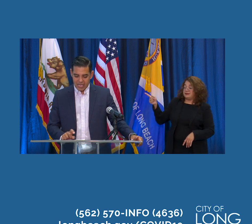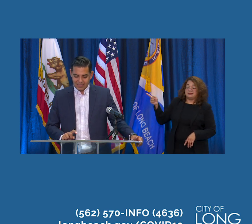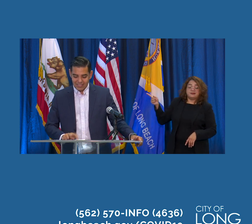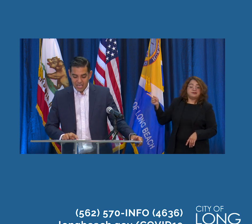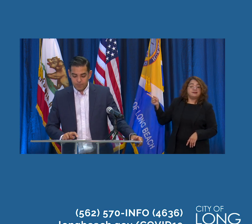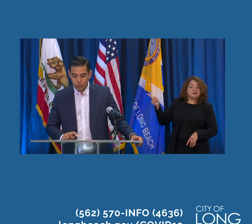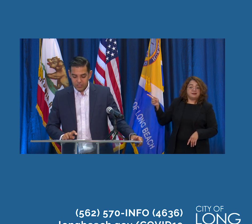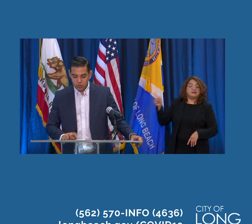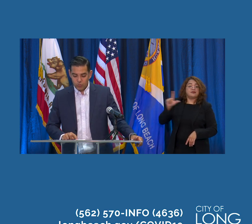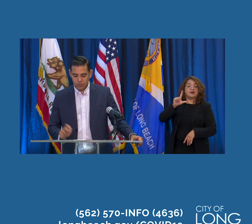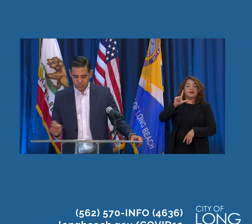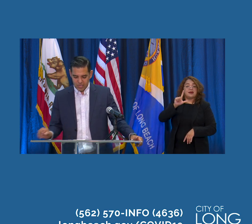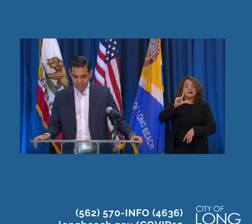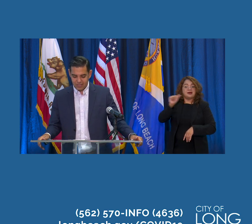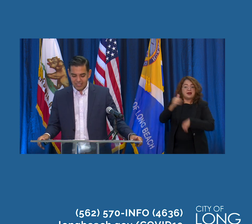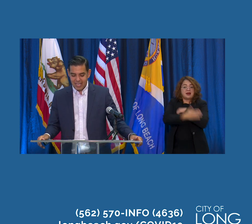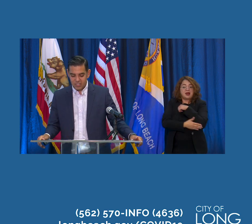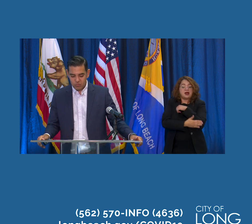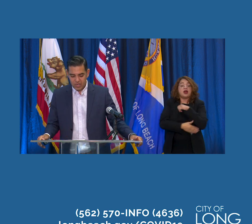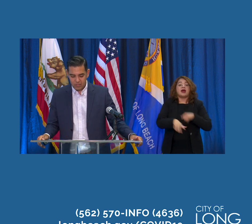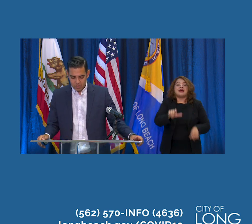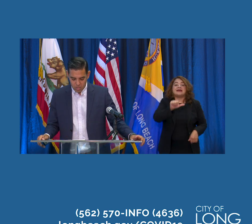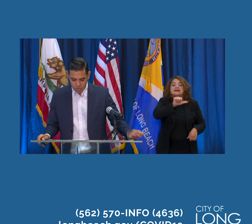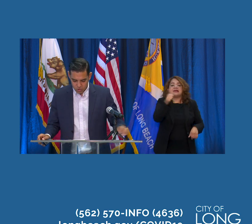and it's 10.2 percent is the case rate.